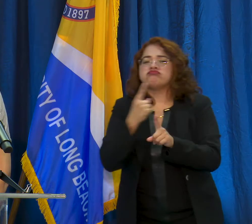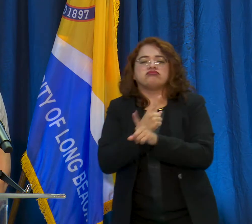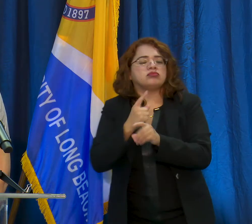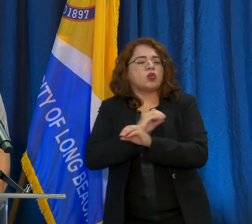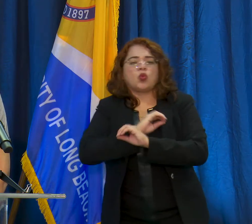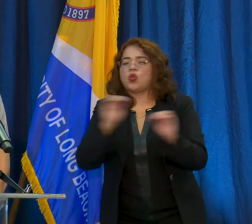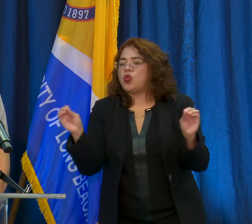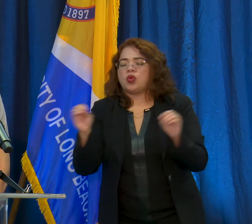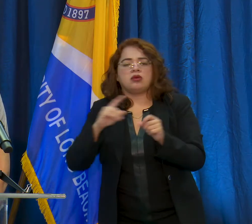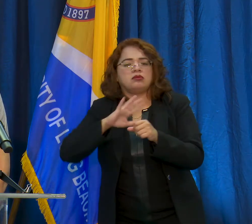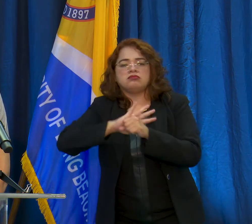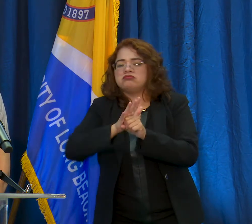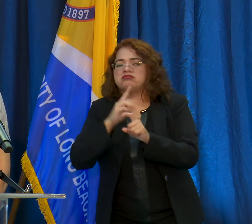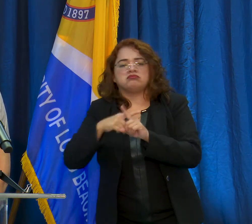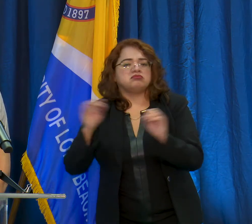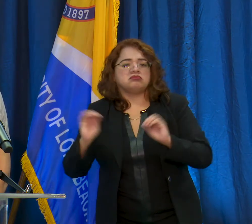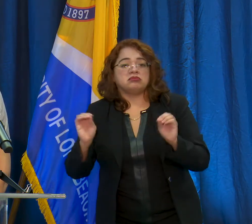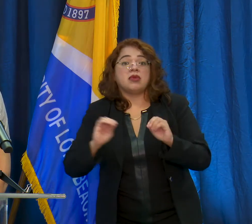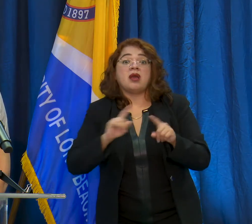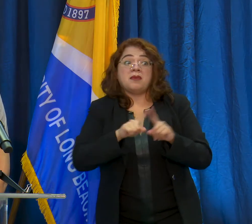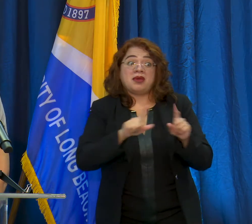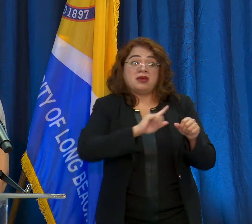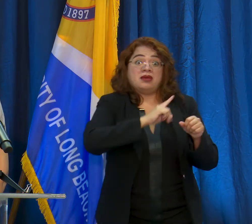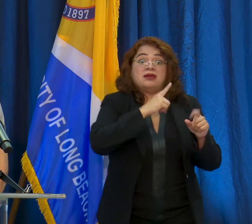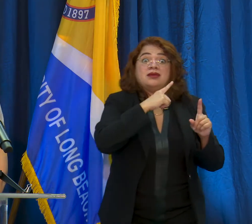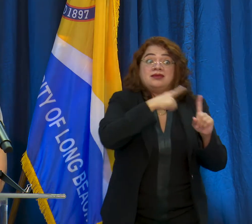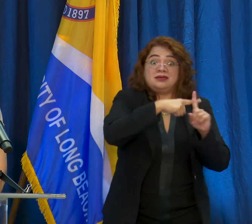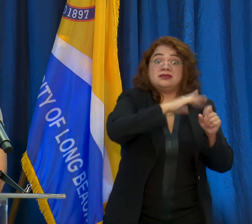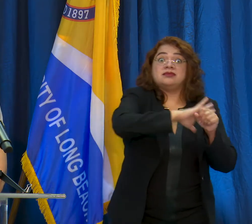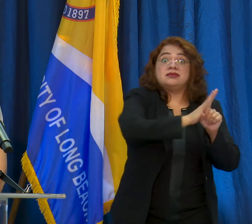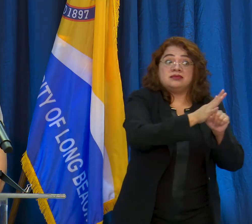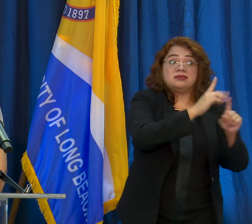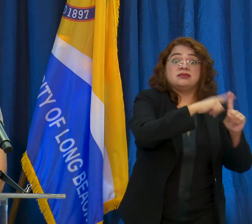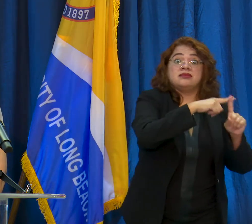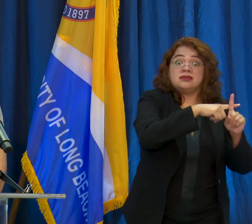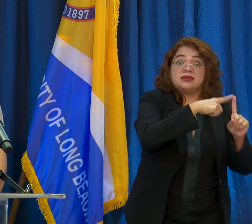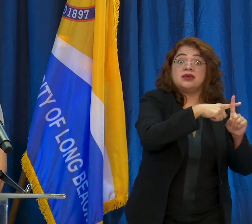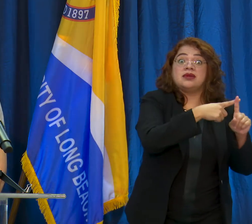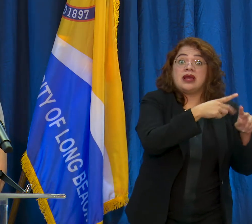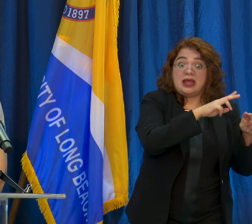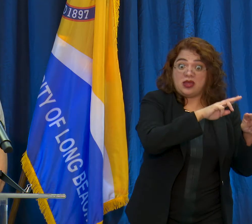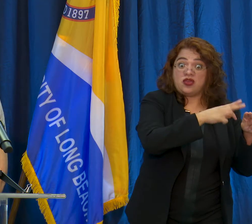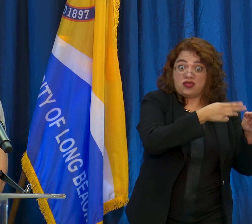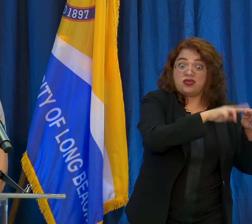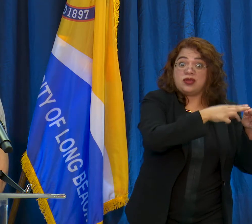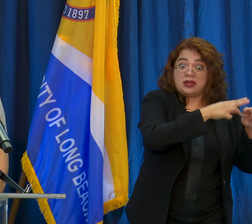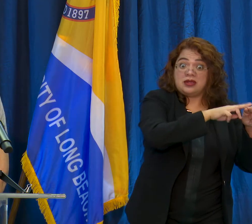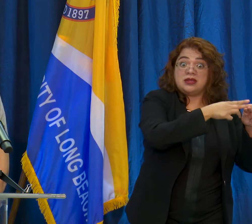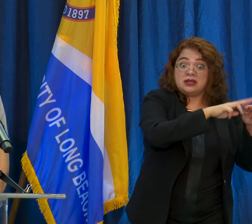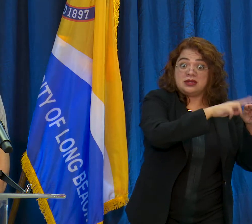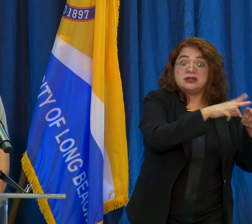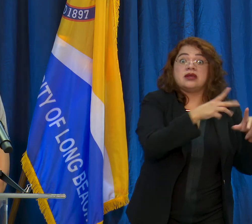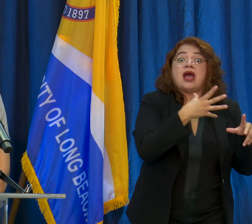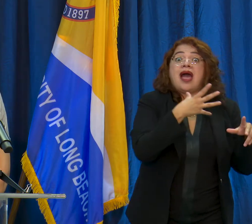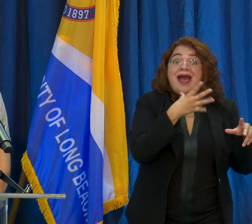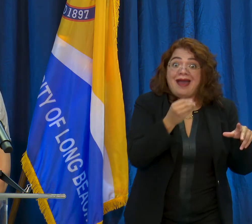is increasing and the number of people needing to be hospitalized is increasing, of course that is putting